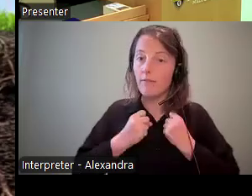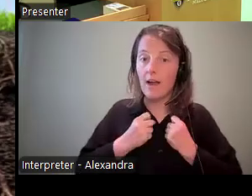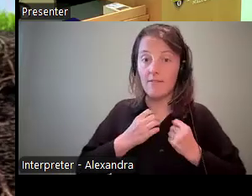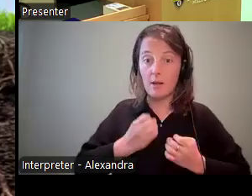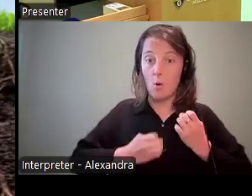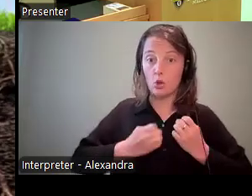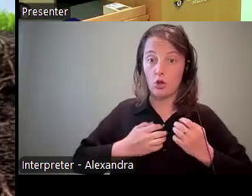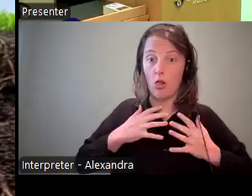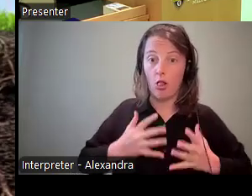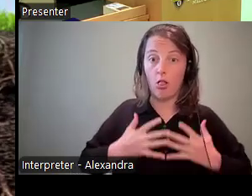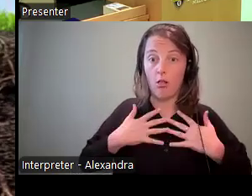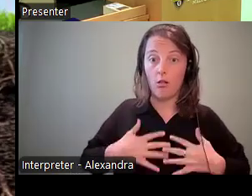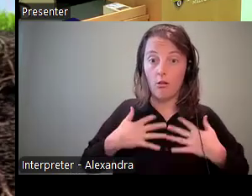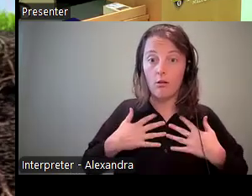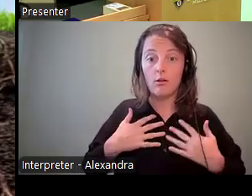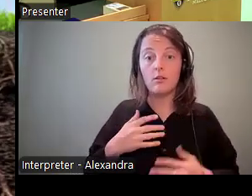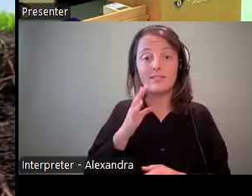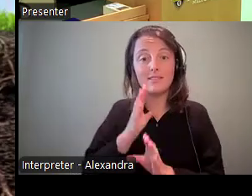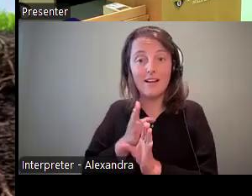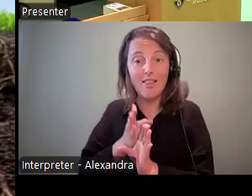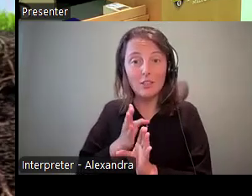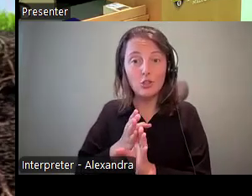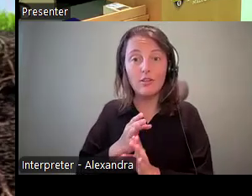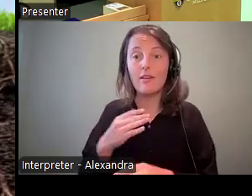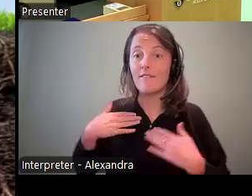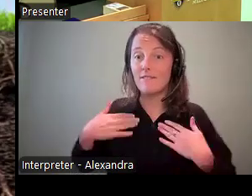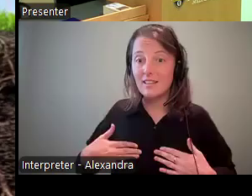sometimes even physically. All kinds of protective strategies,